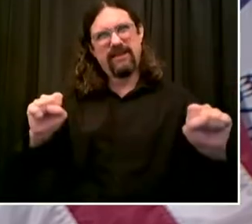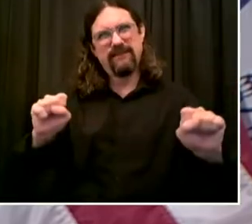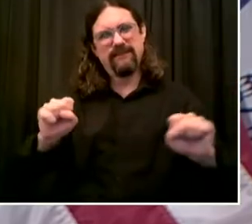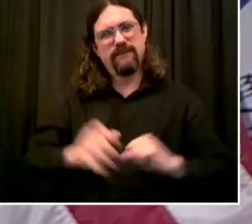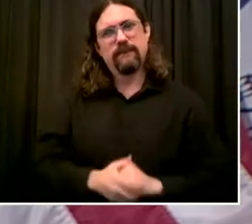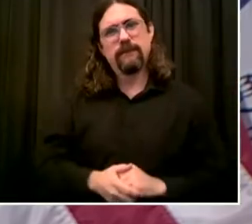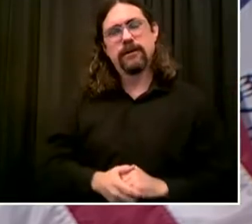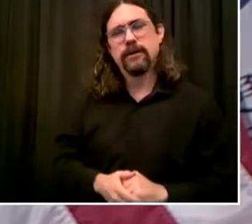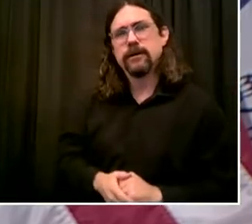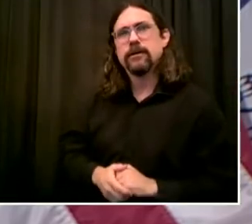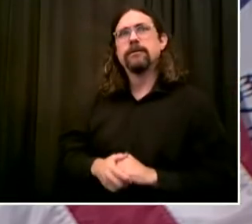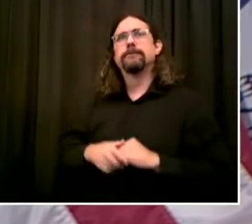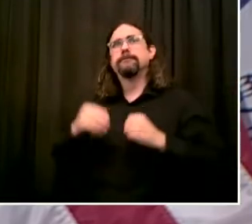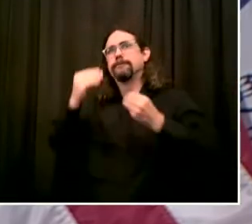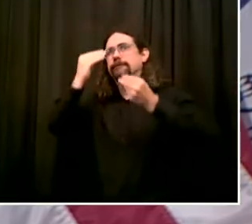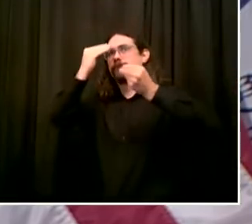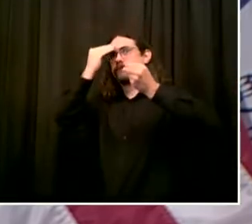LAST ONE FOR TODAY, UNLESS